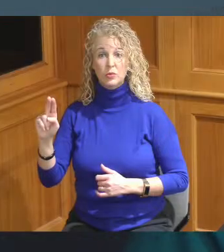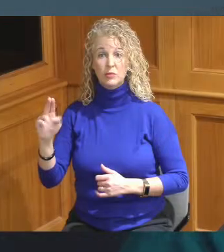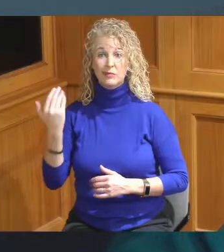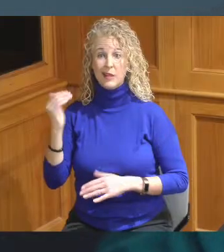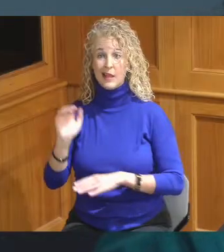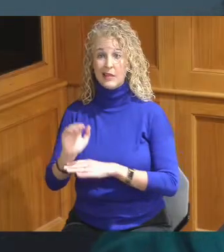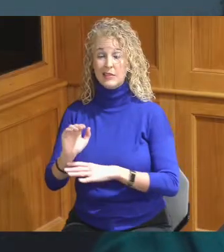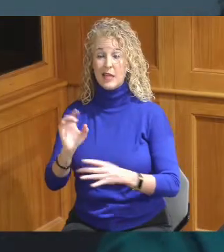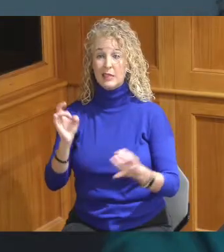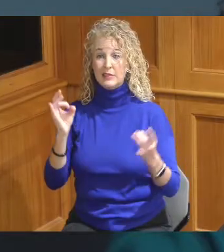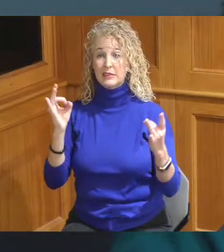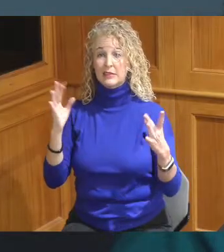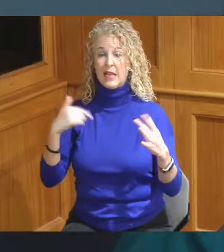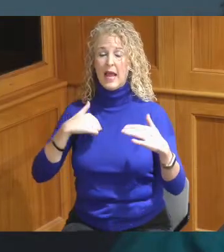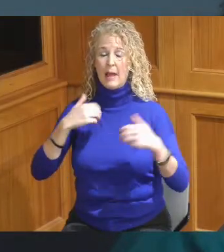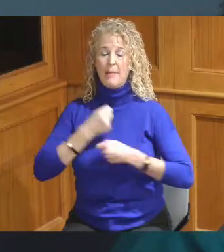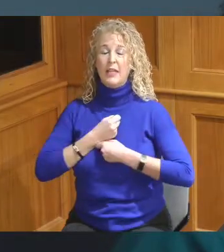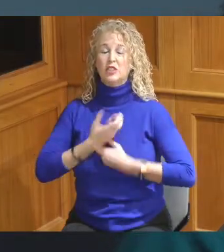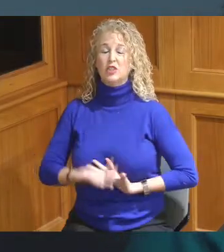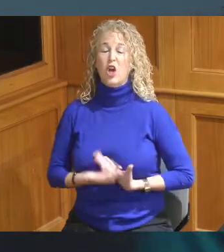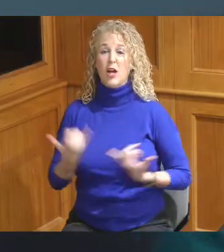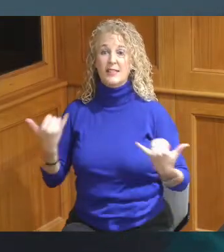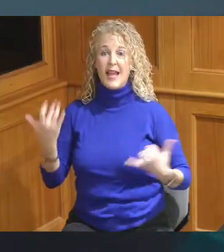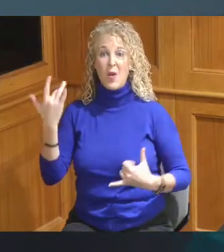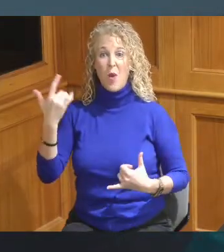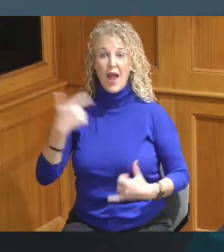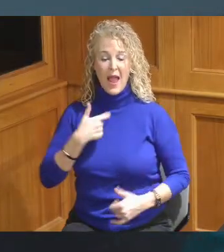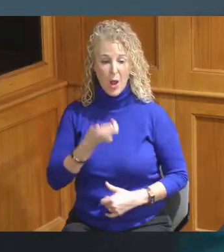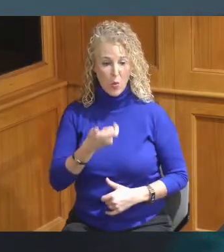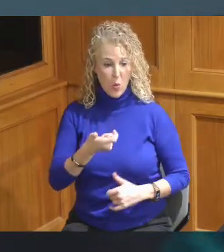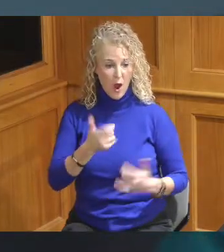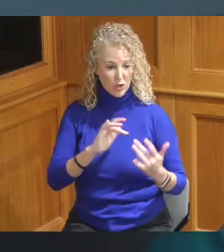I've been up all night, so I'm so tired right now. They lost it at the buzzer, but he played